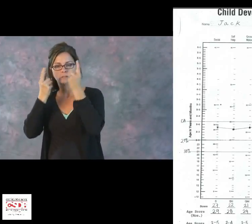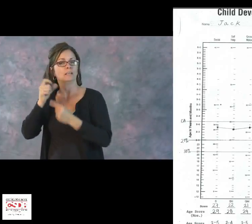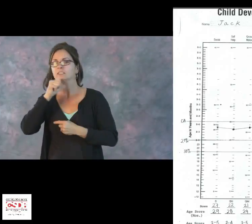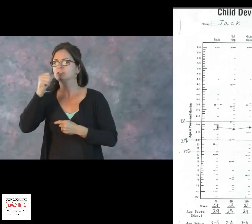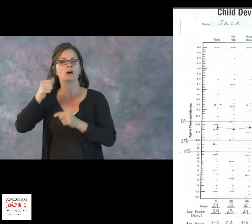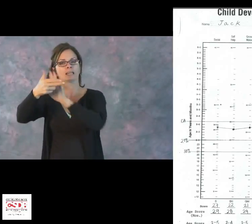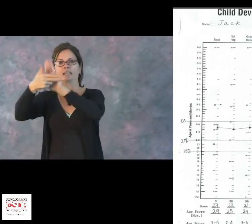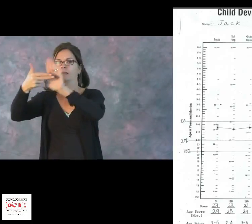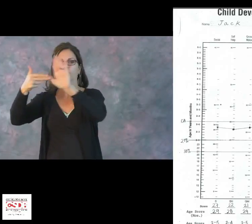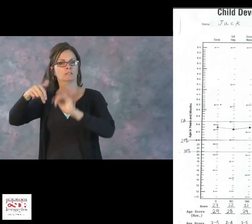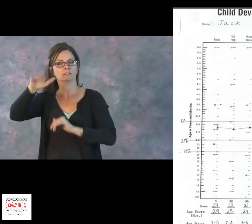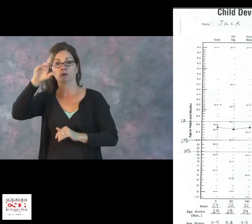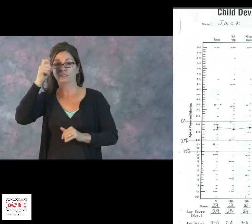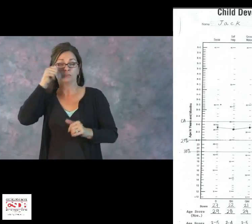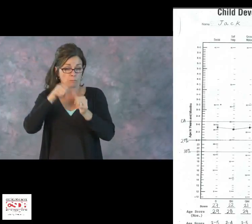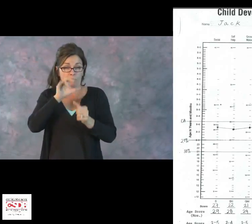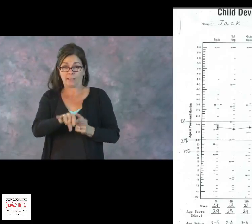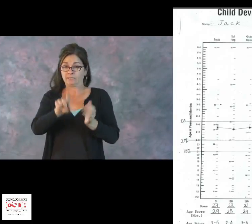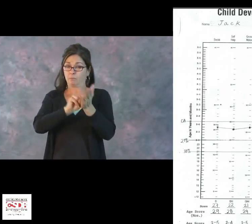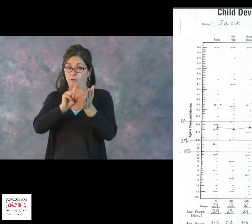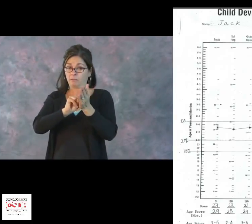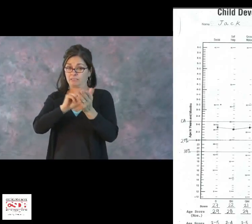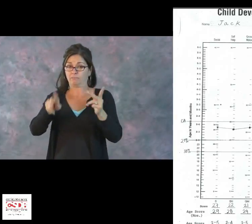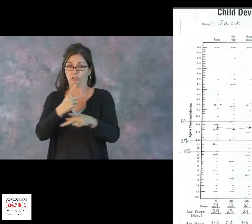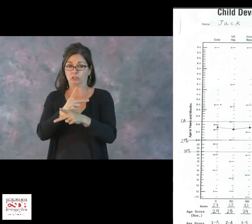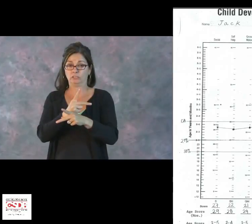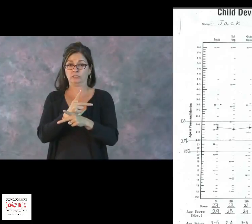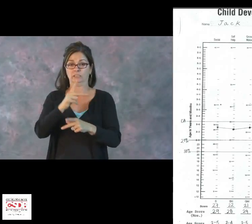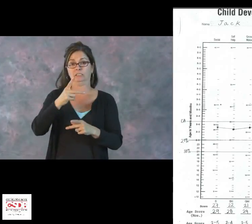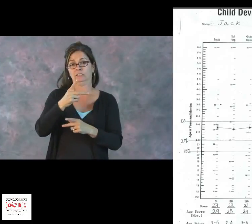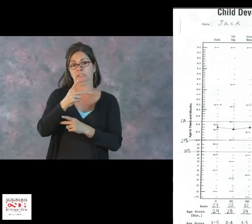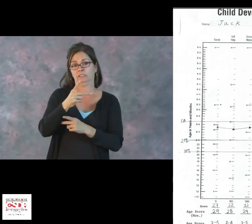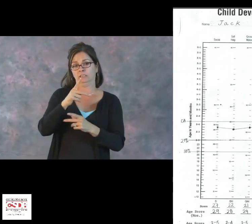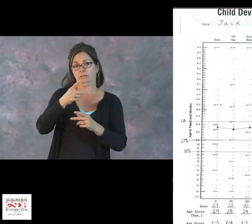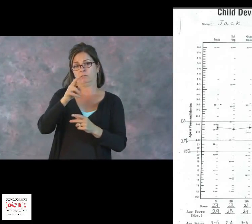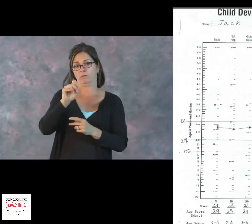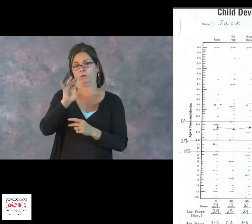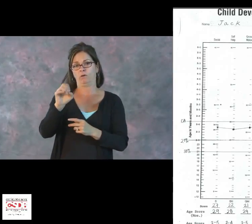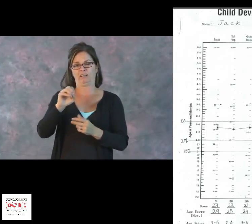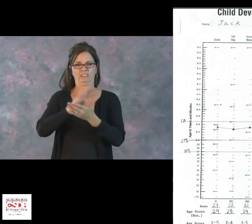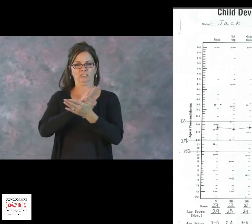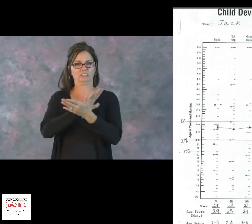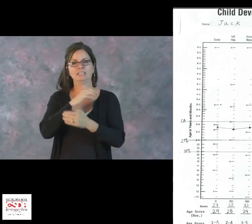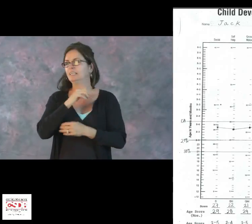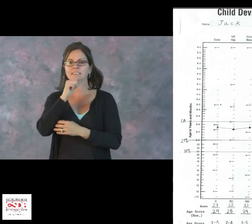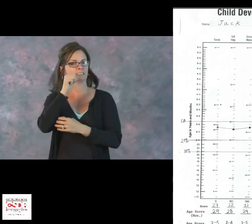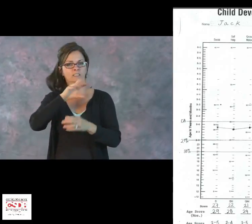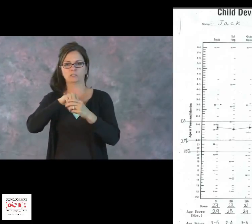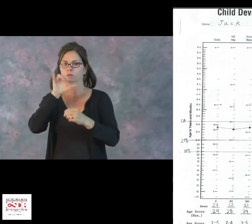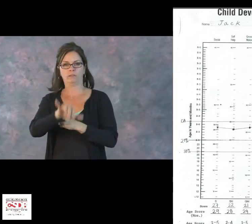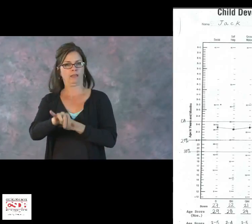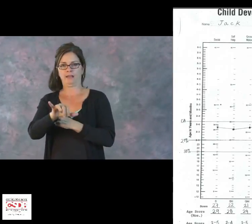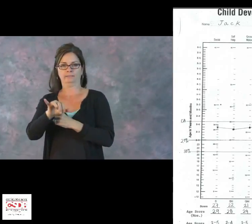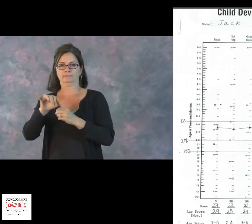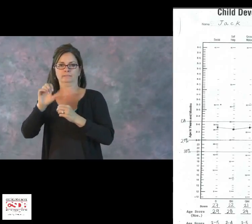because this is the published version's profile sheet, and it no longer includes that particular subtest.